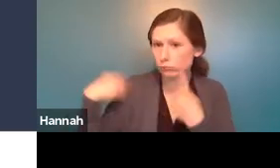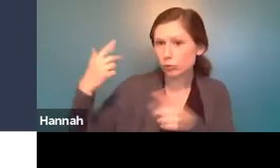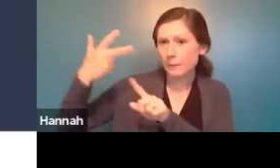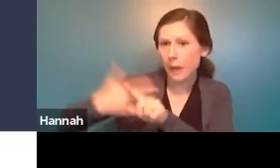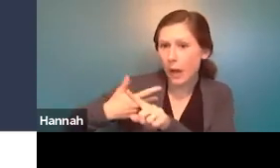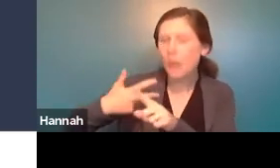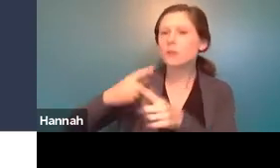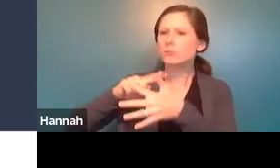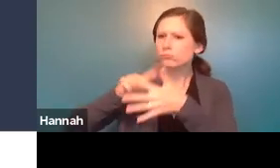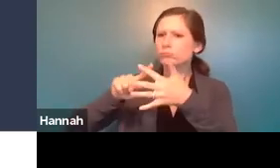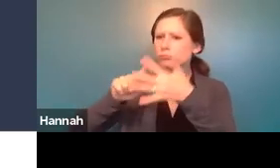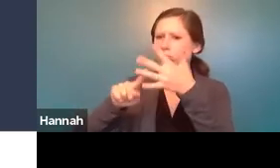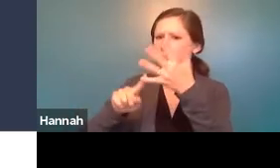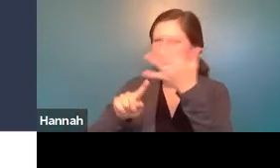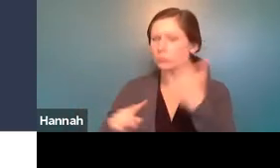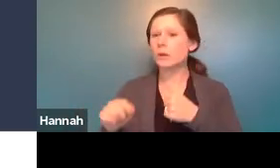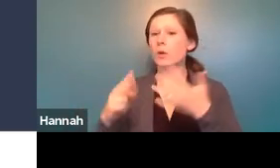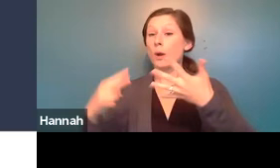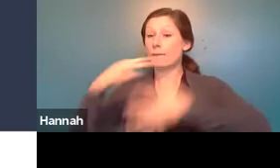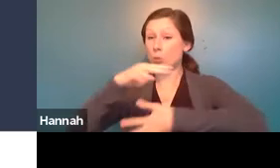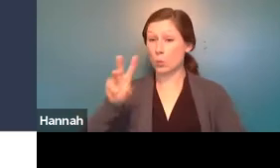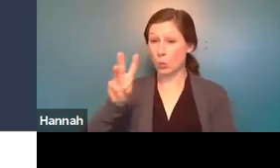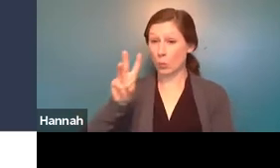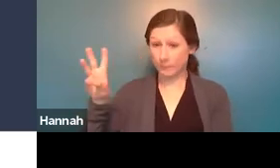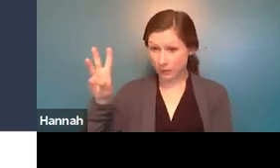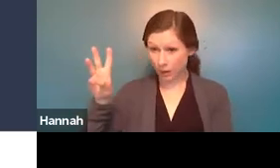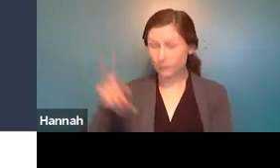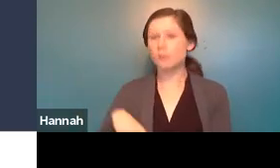you know, reviewing our website to expanding our graphic package.